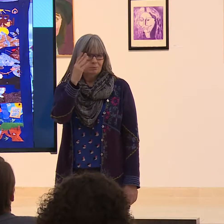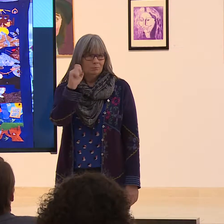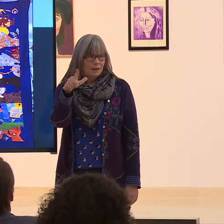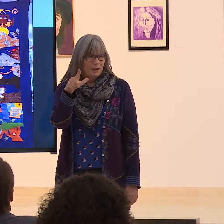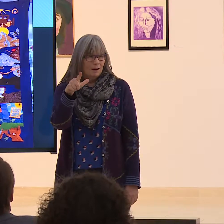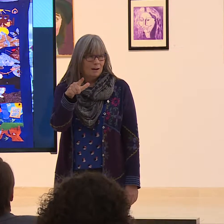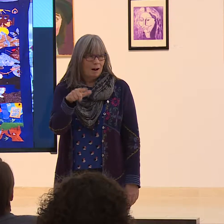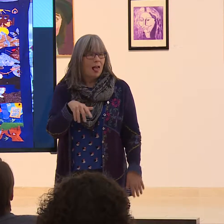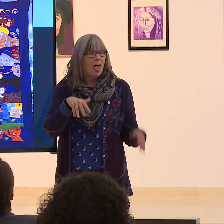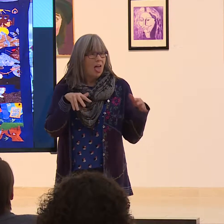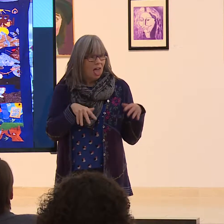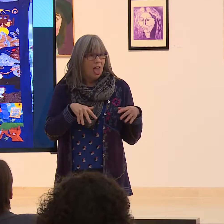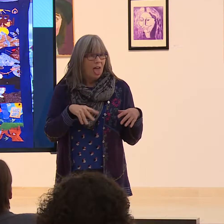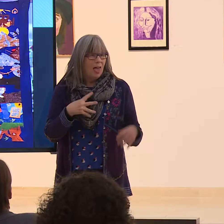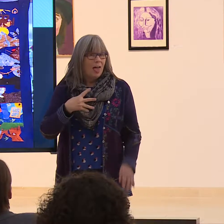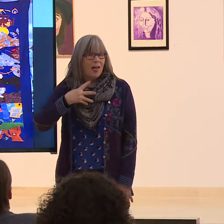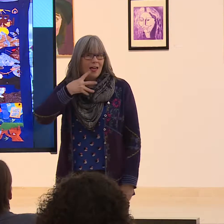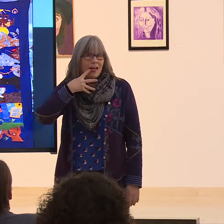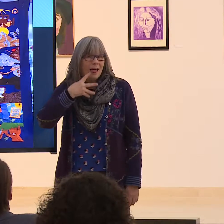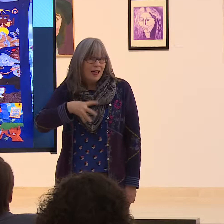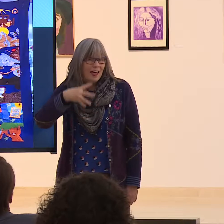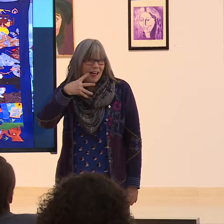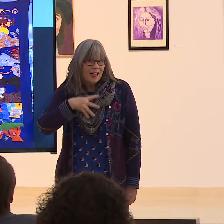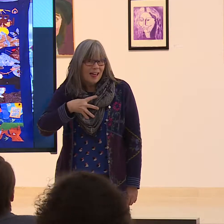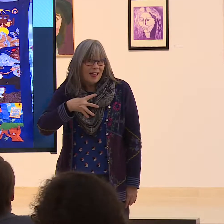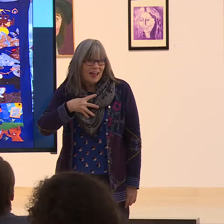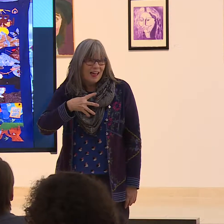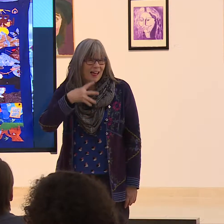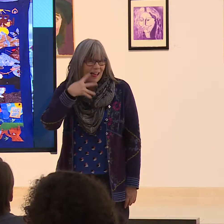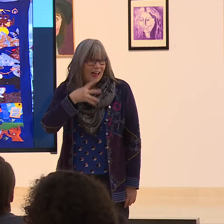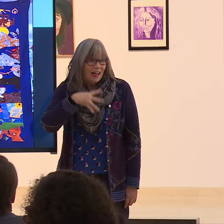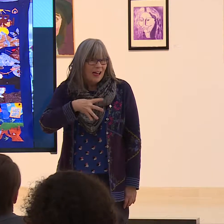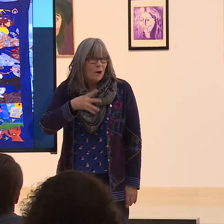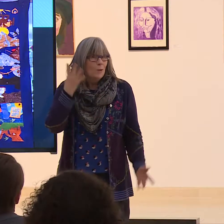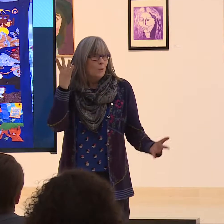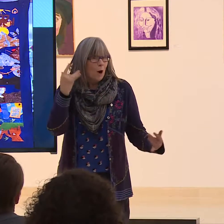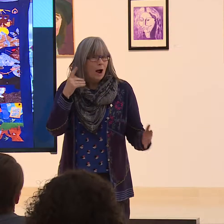and the dog's face is A.G. Bell's face drooling